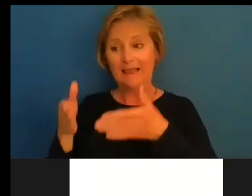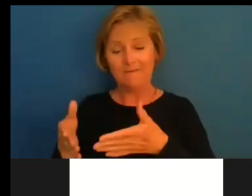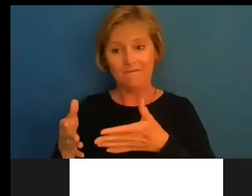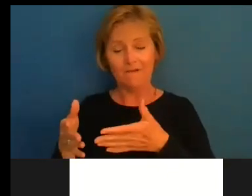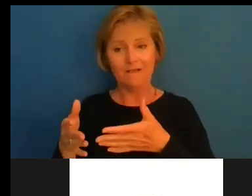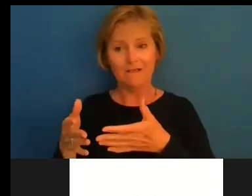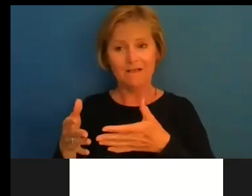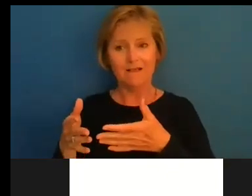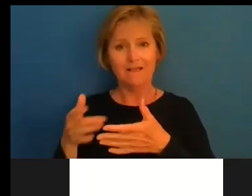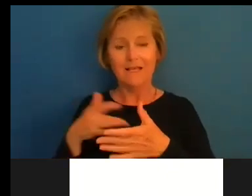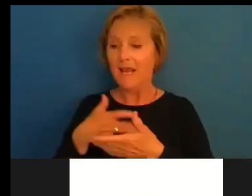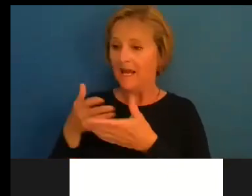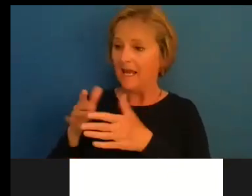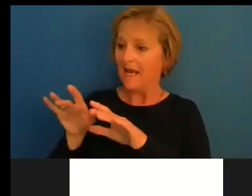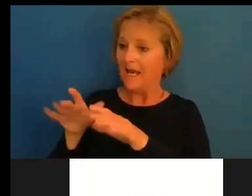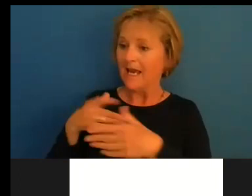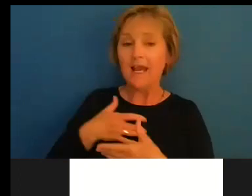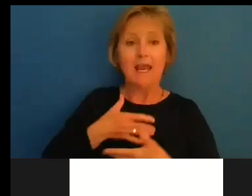for old people.